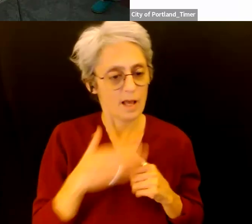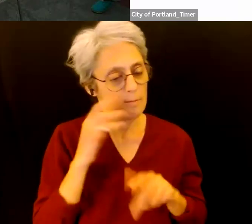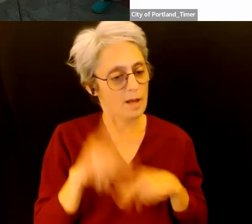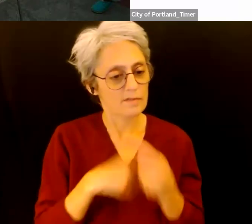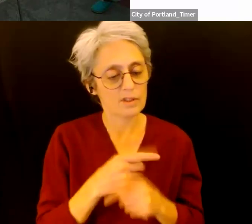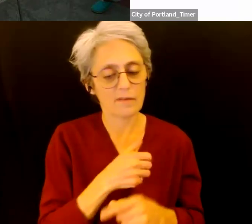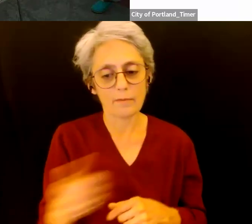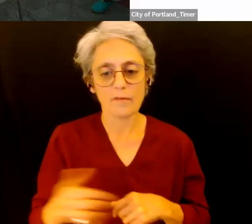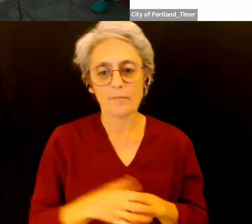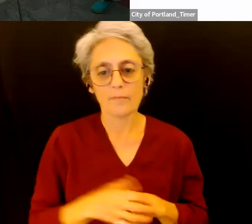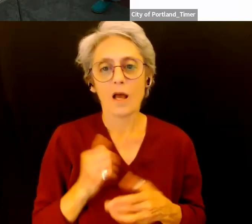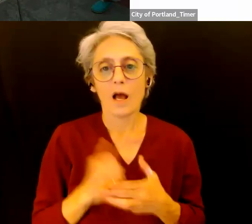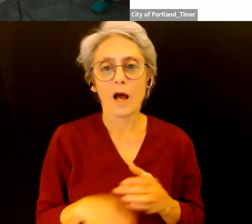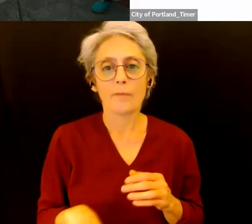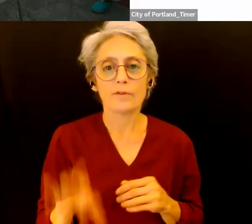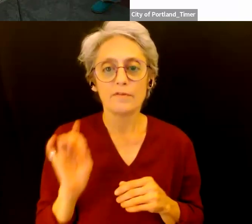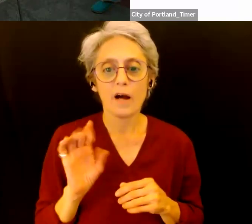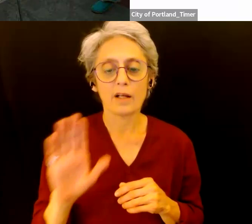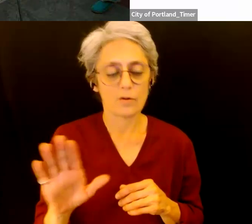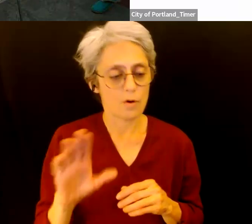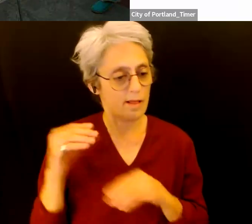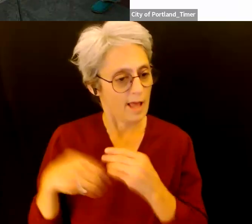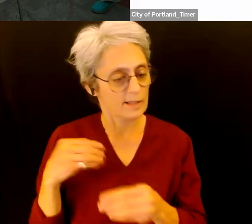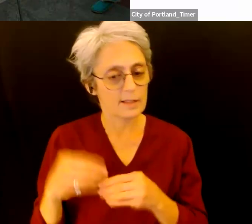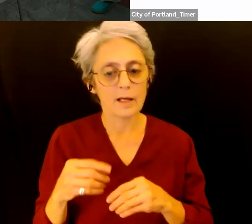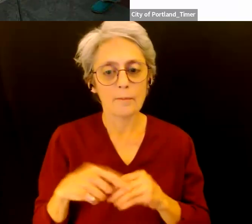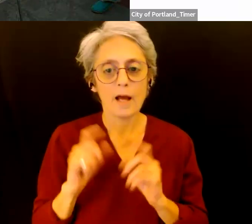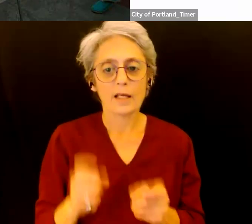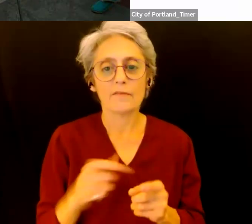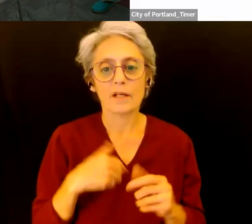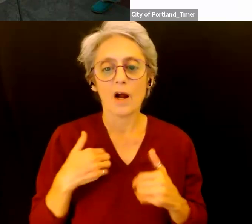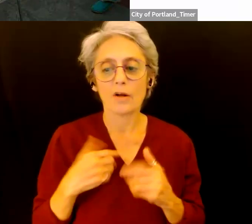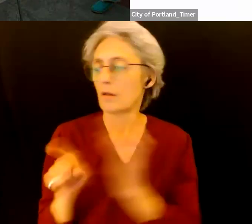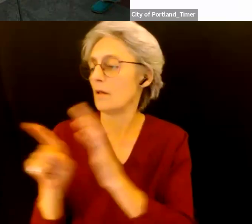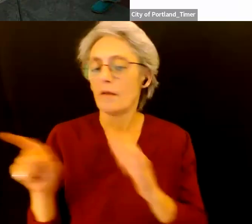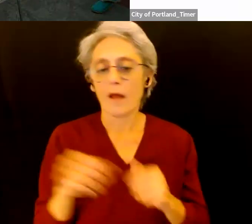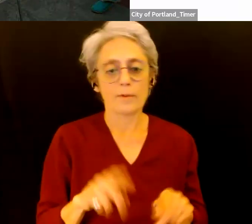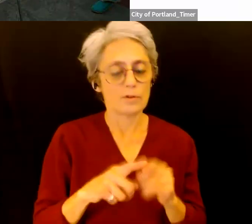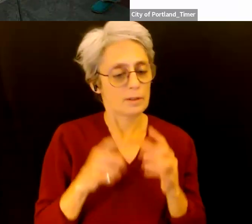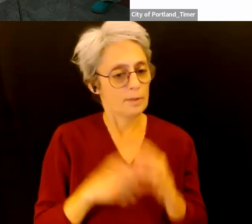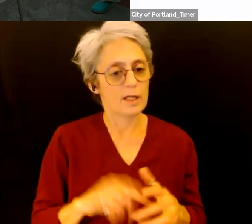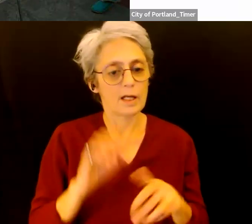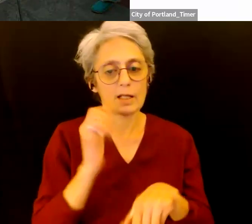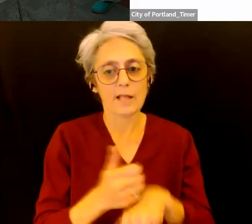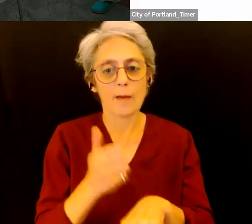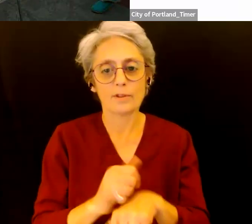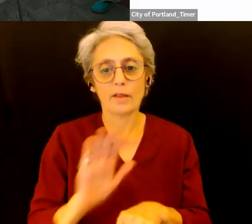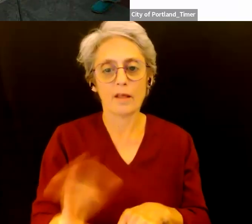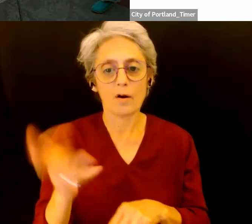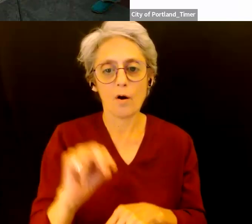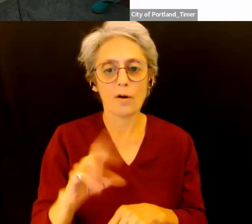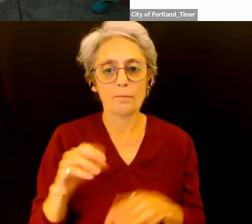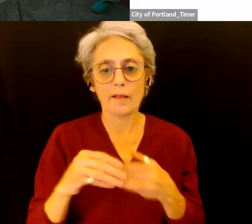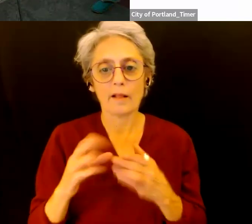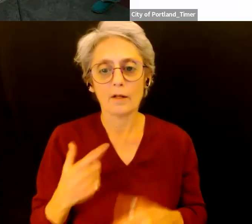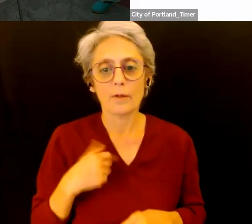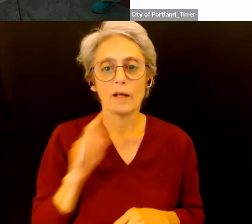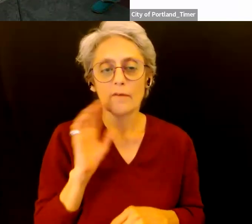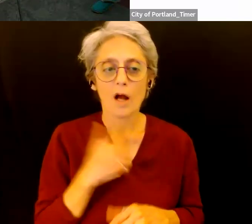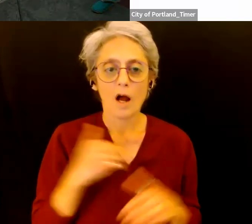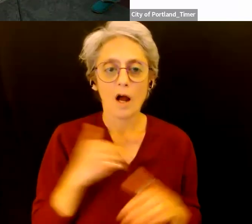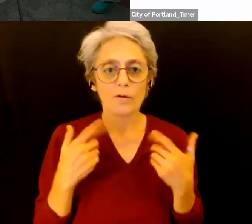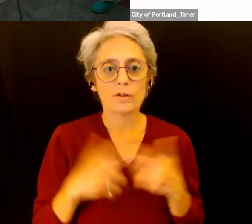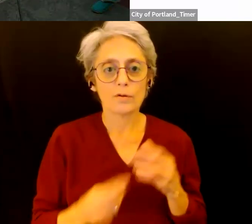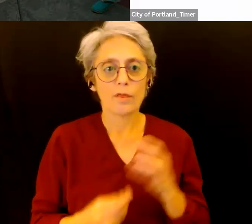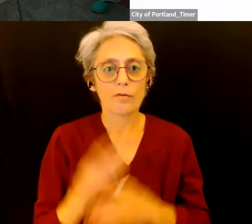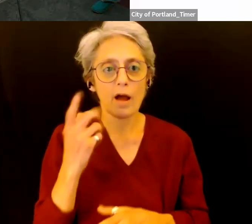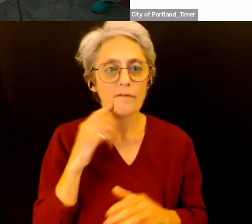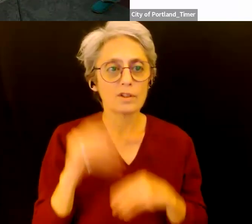Help define your legacy by gifting our youth the opportunity to begin establishing their own, be the leaders we need for our youth to thrive for the generations to come.